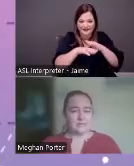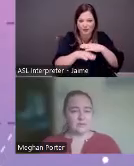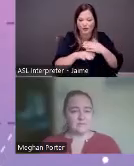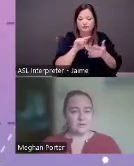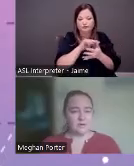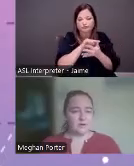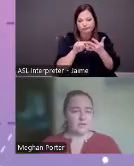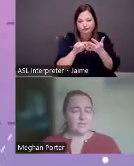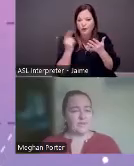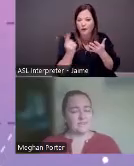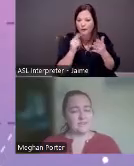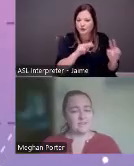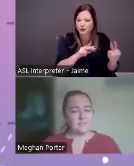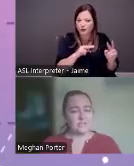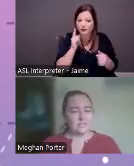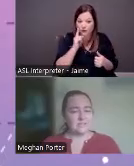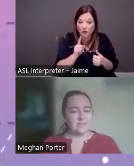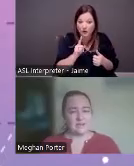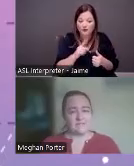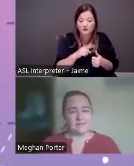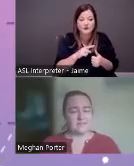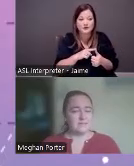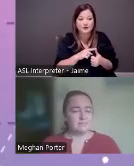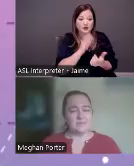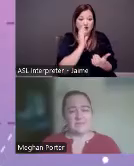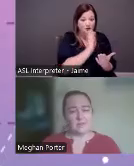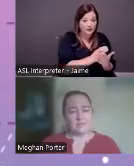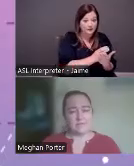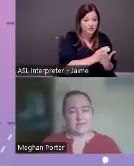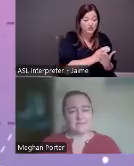look for are that still images and graphics must have alt text